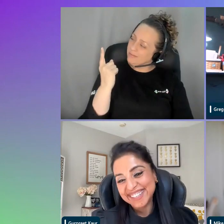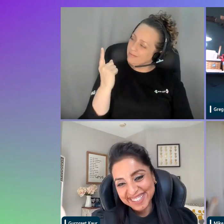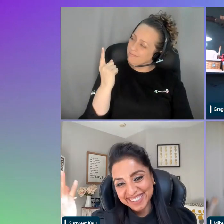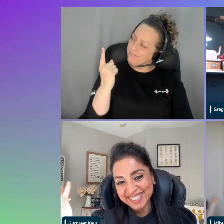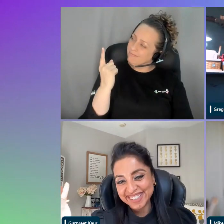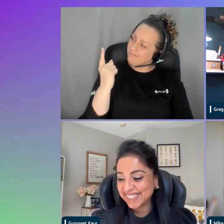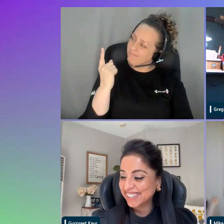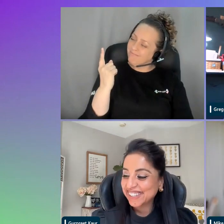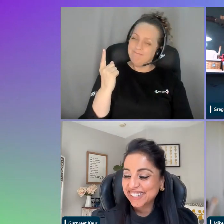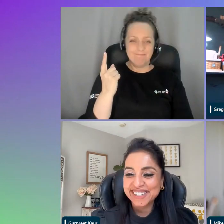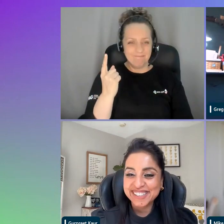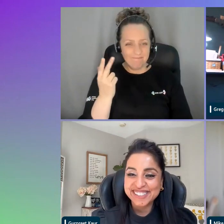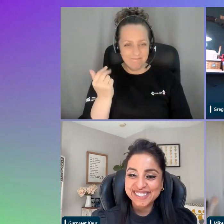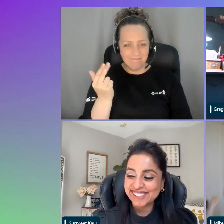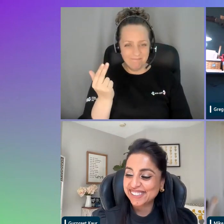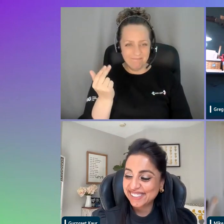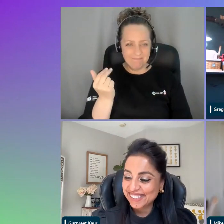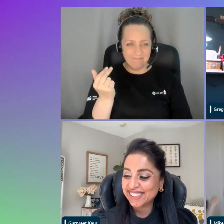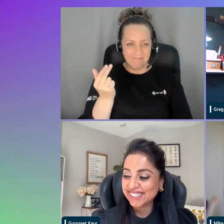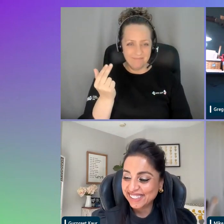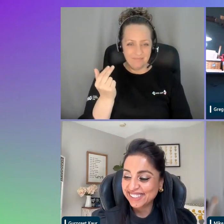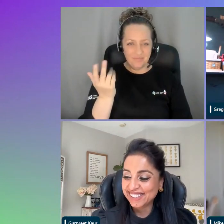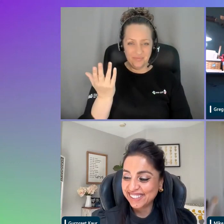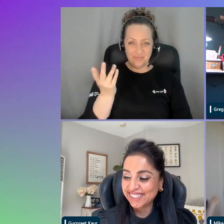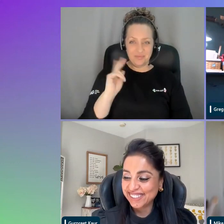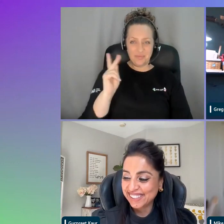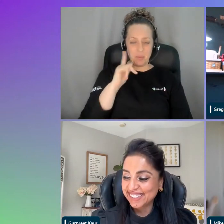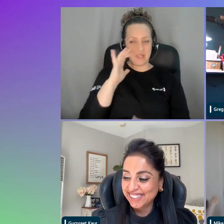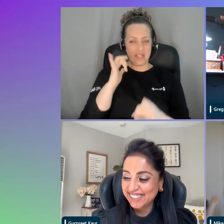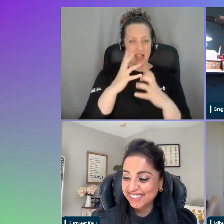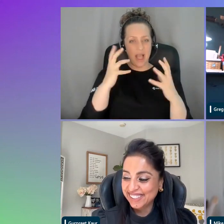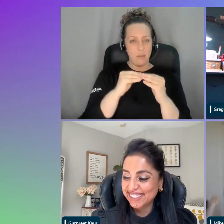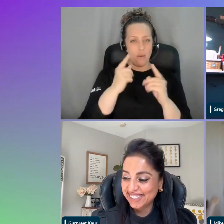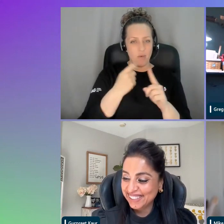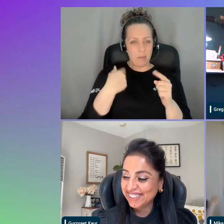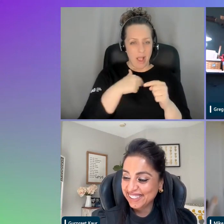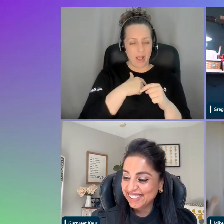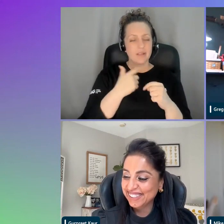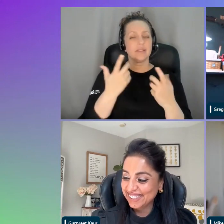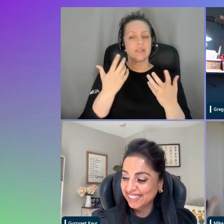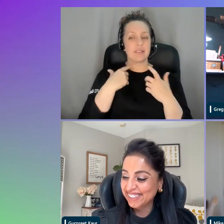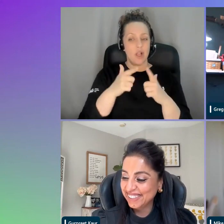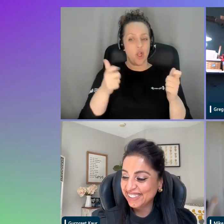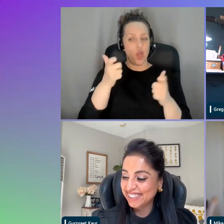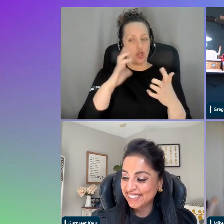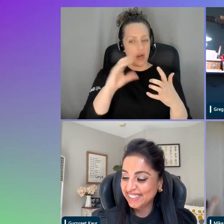we're like people expect a lot more from us. This is a larger